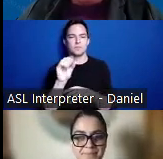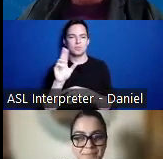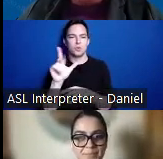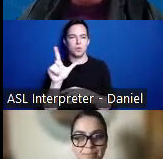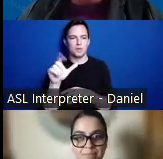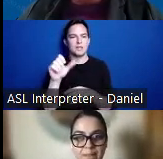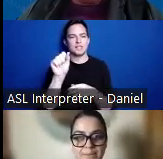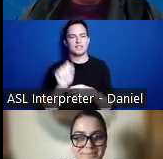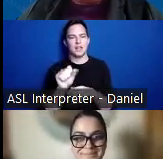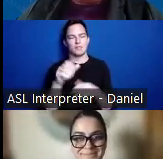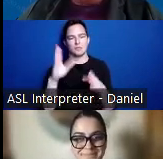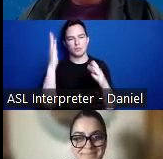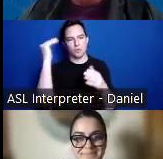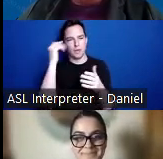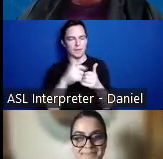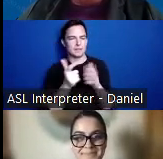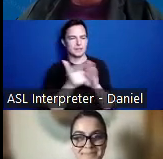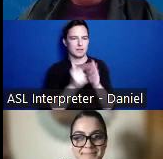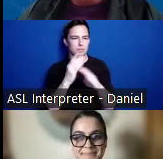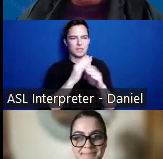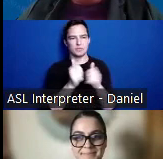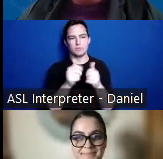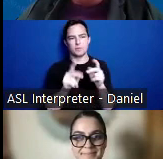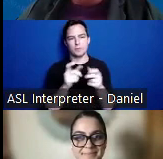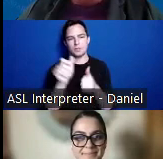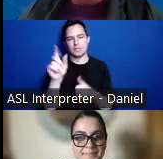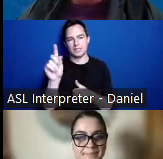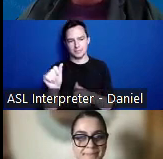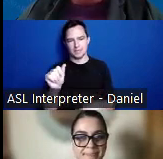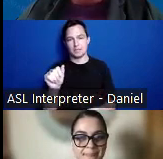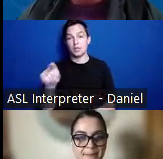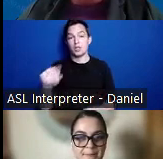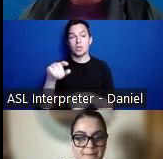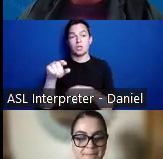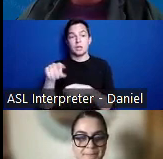because of the legal protections for people with disabilities. Miso started Disability Disclosed,